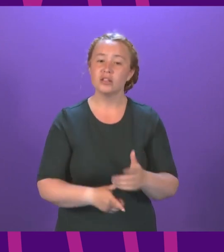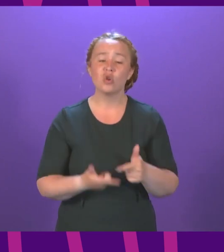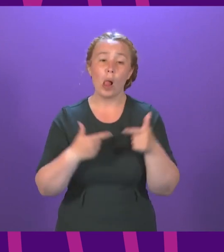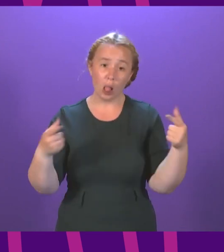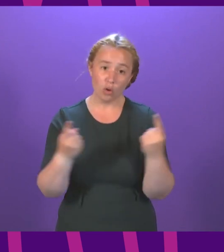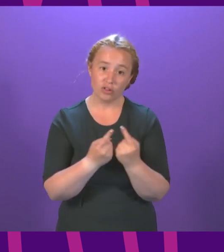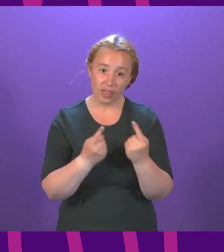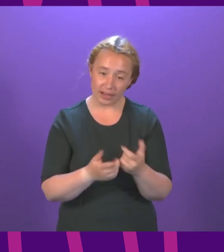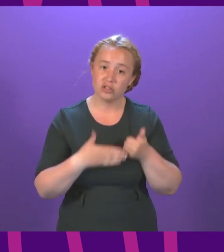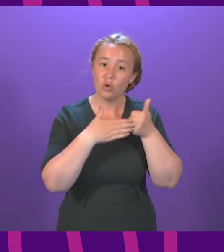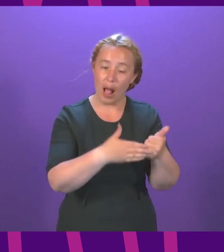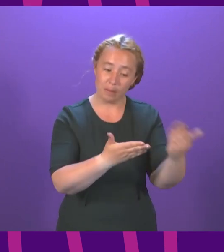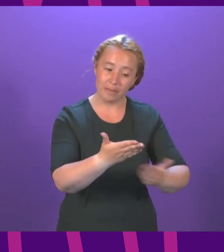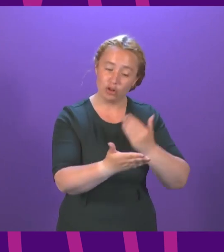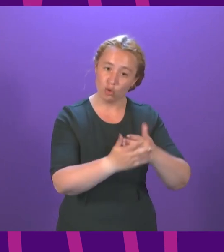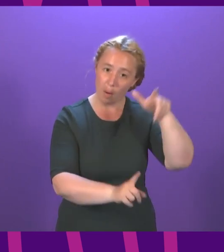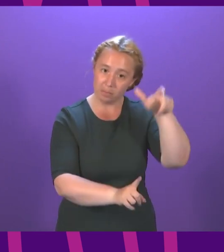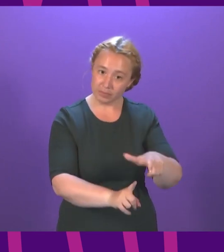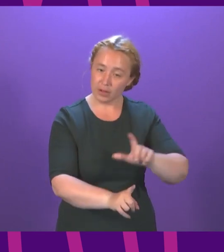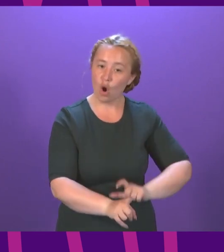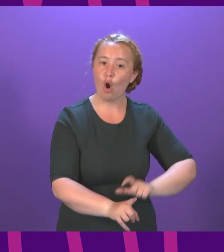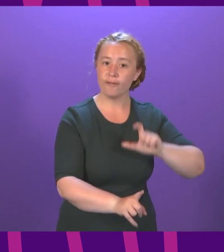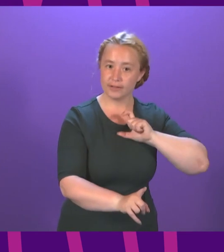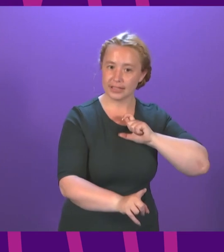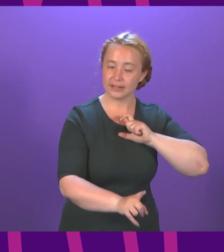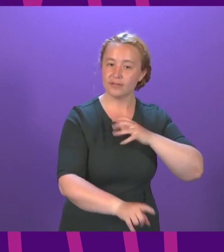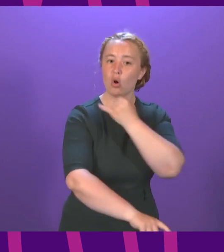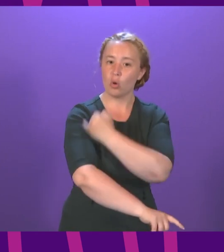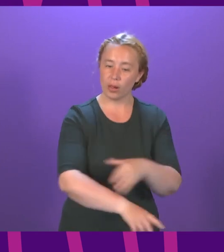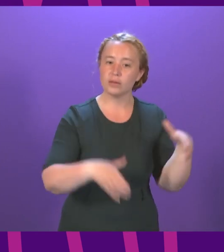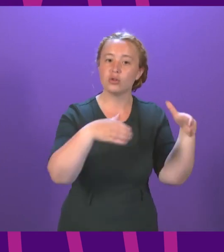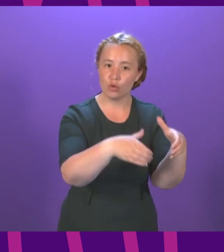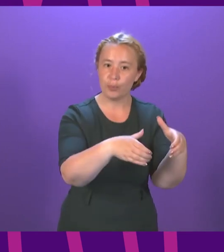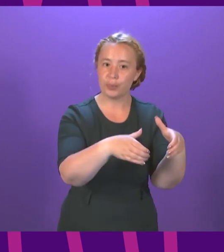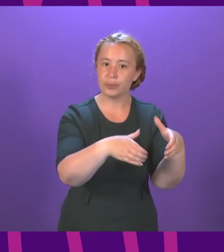the confidence of people who are clinically extremely vulnerable or immunosuppressed that